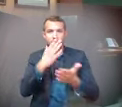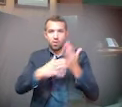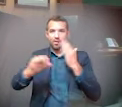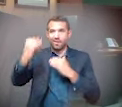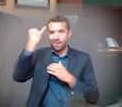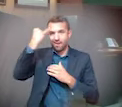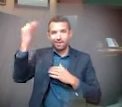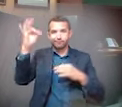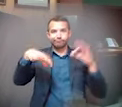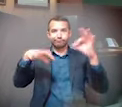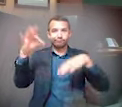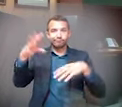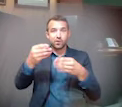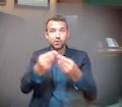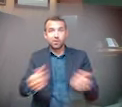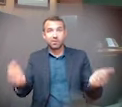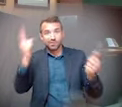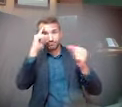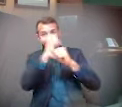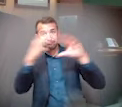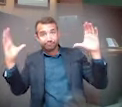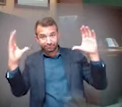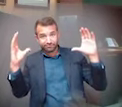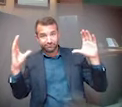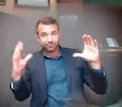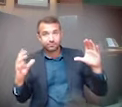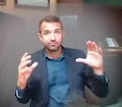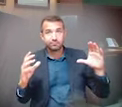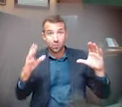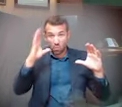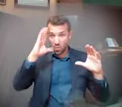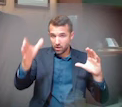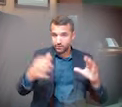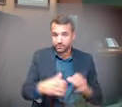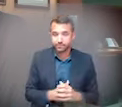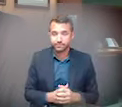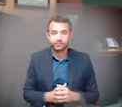or we are going to get into visioning, I will say what those solutions might be.